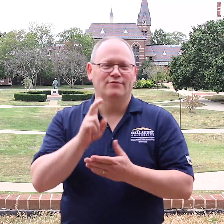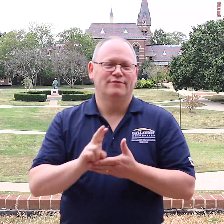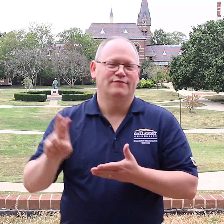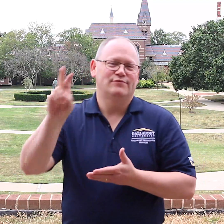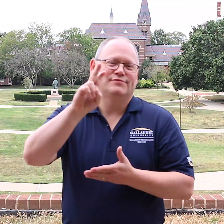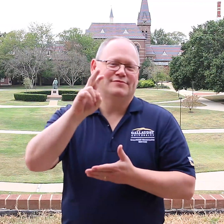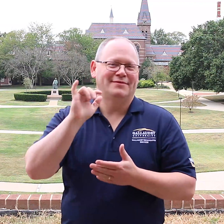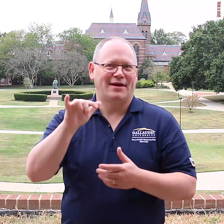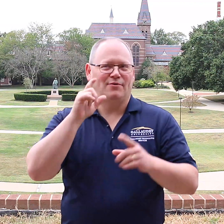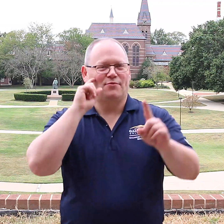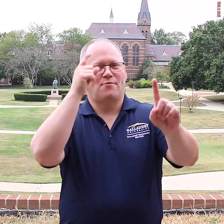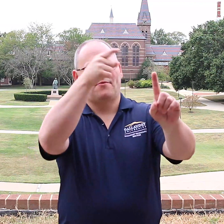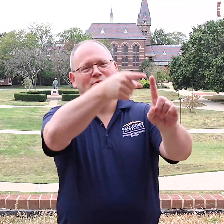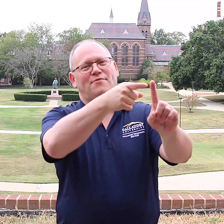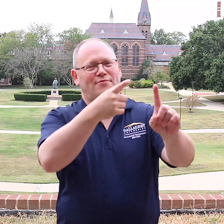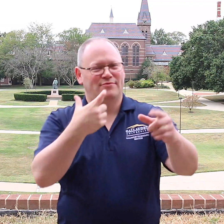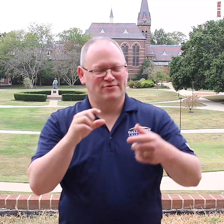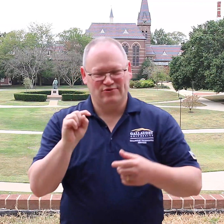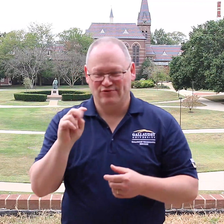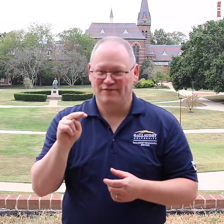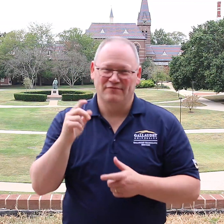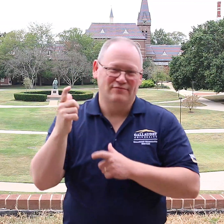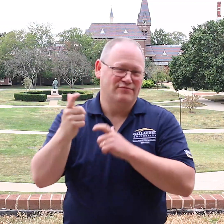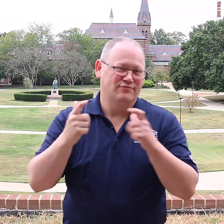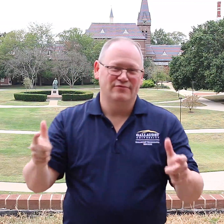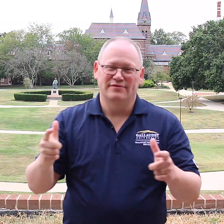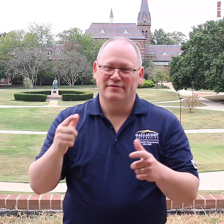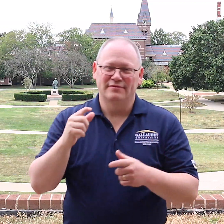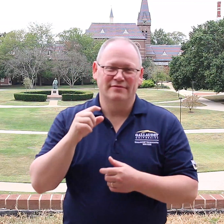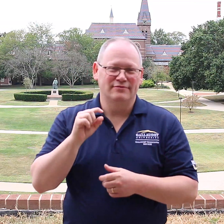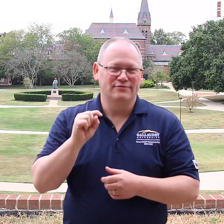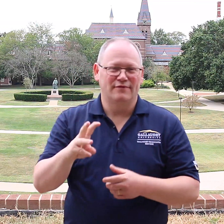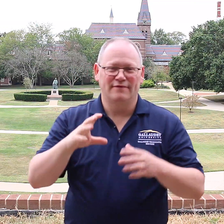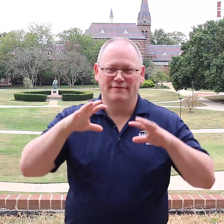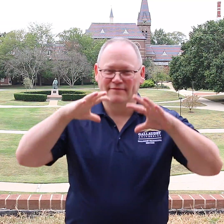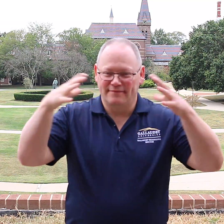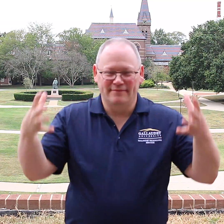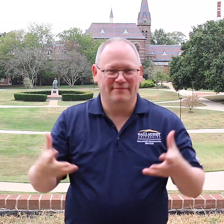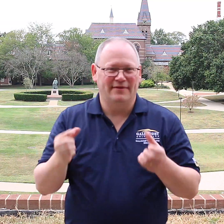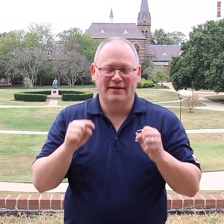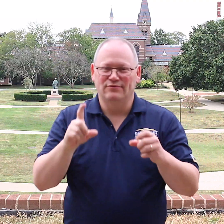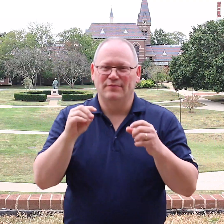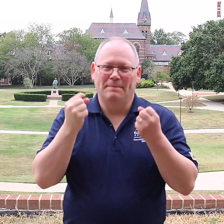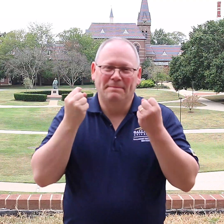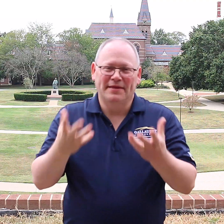I'm looking forward to one platform for the university. That's the goal. ServiceNow is expansive.